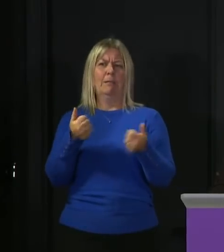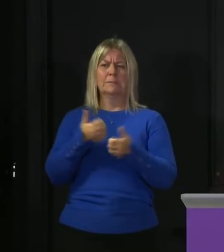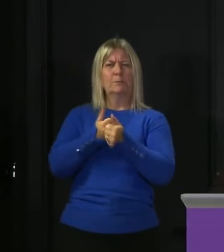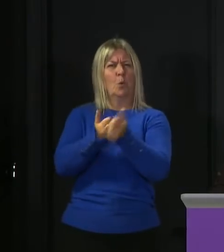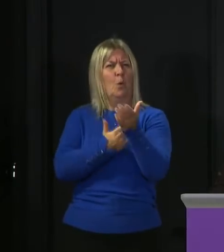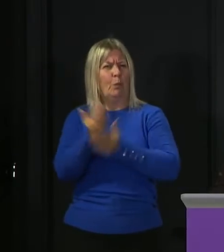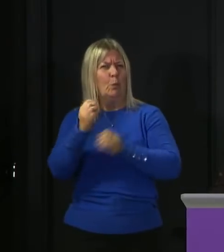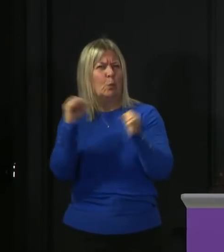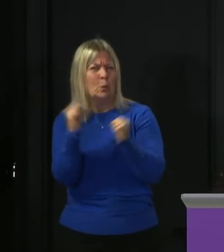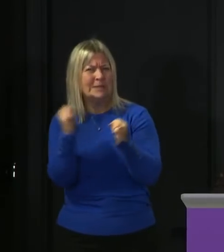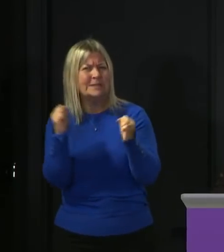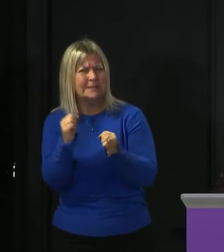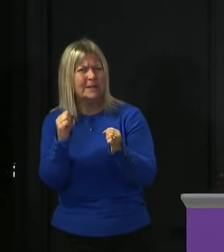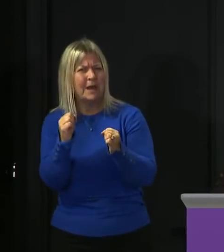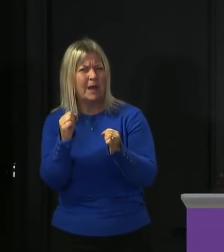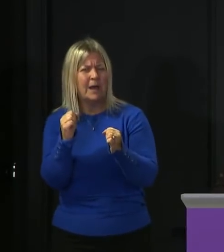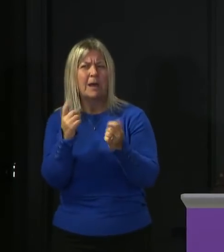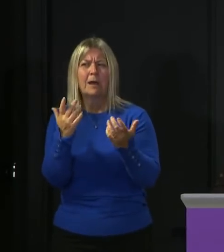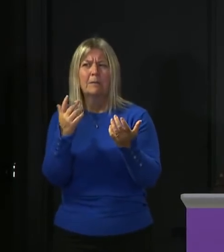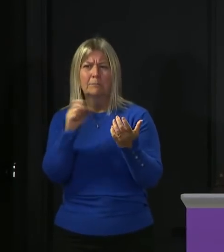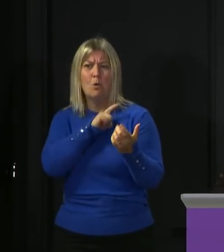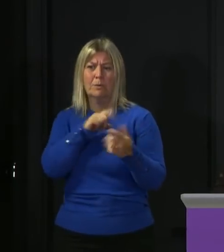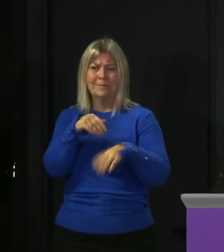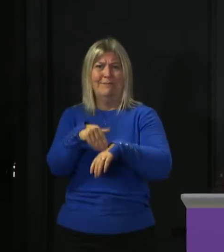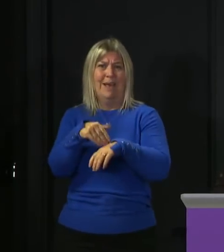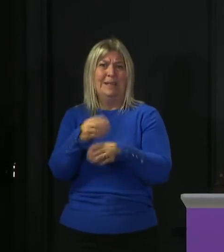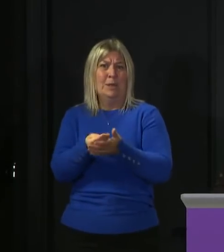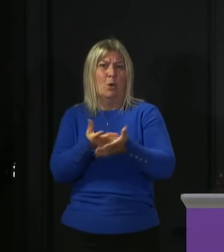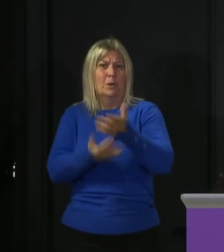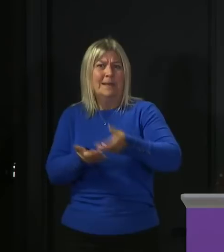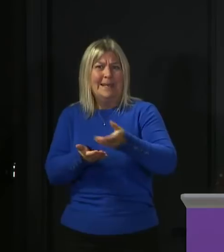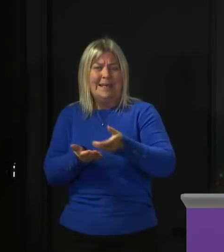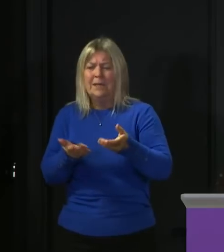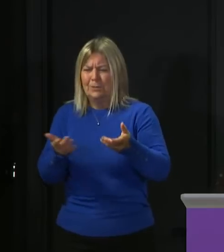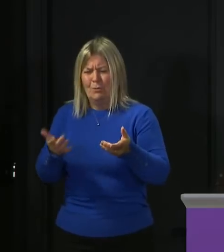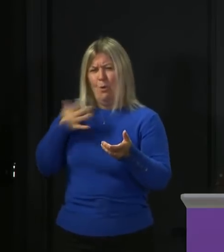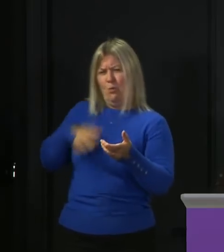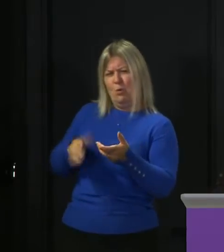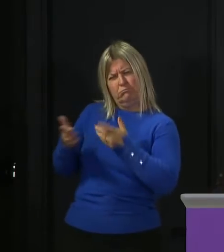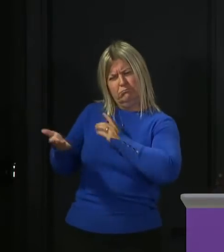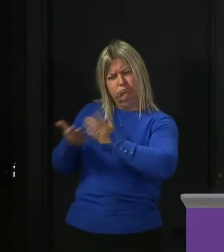have these discussions, and hopefully they will be constructive. But I think the Fraser of Allander